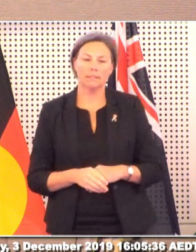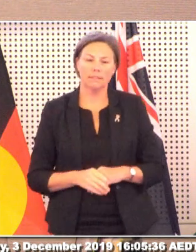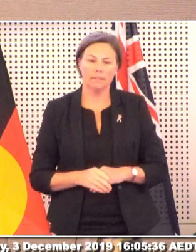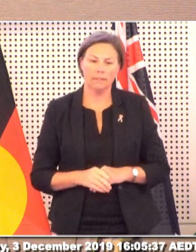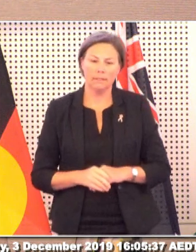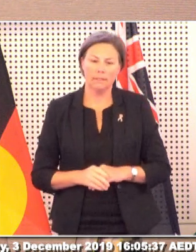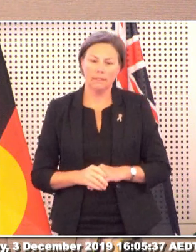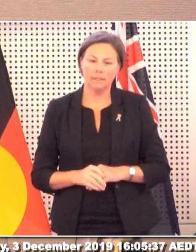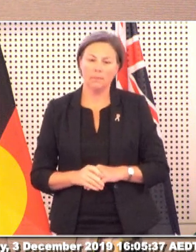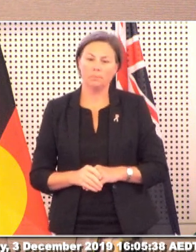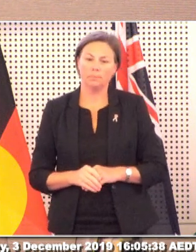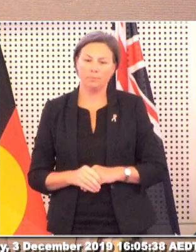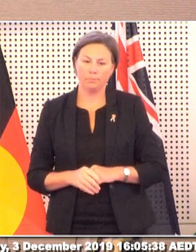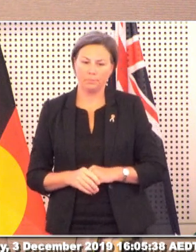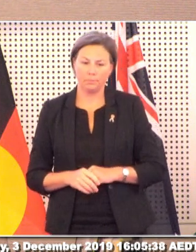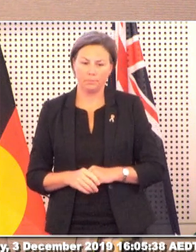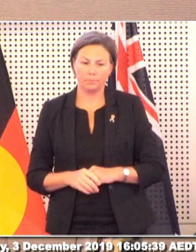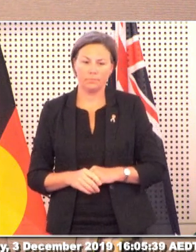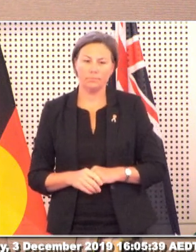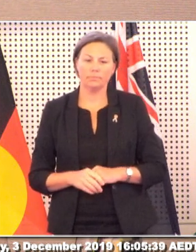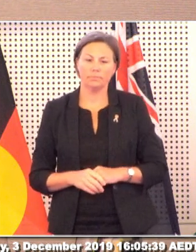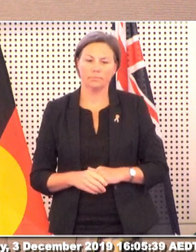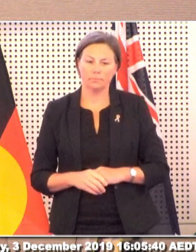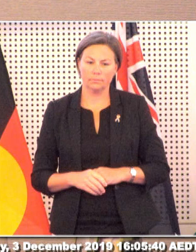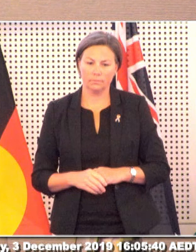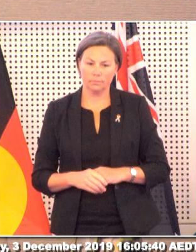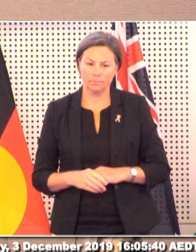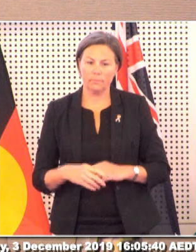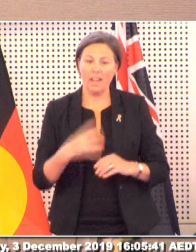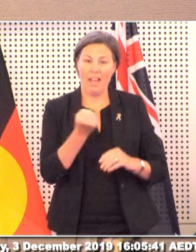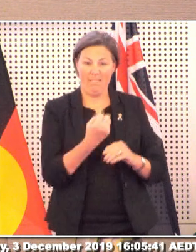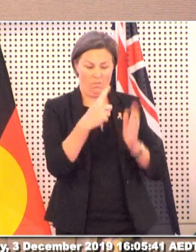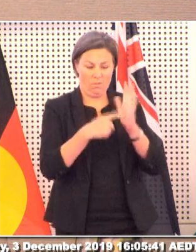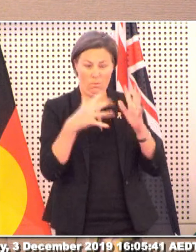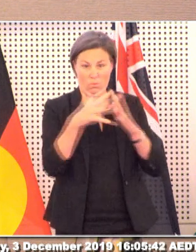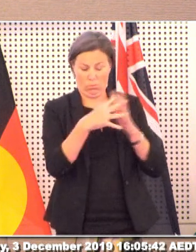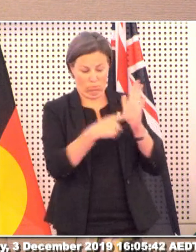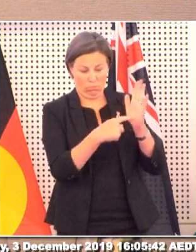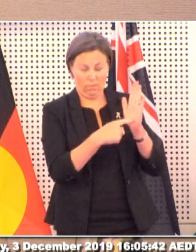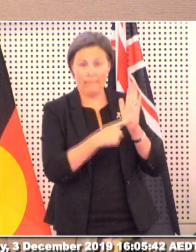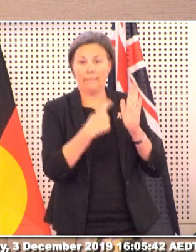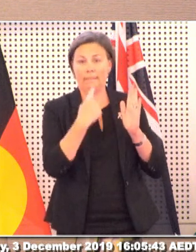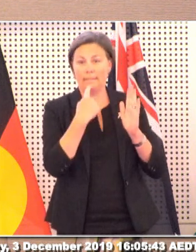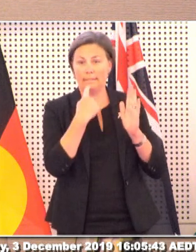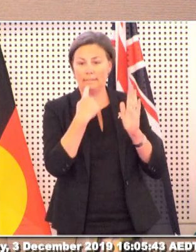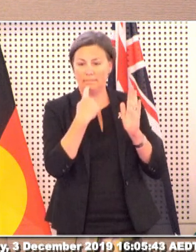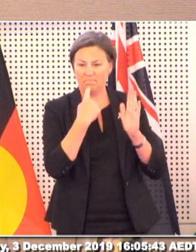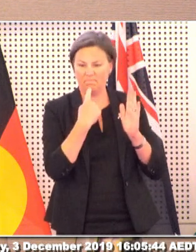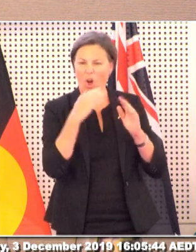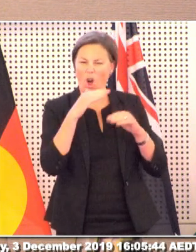refer any matter onto anyone that it wishes to refer it onto, including the Disability